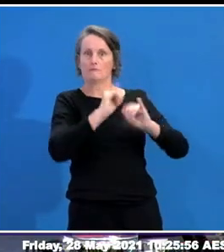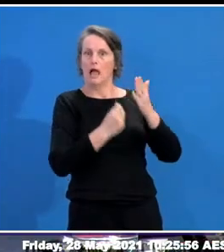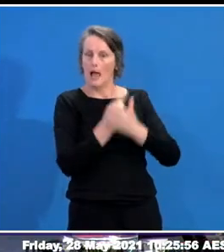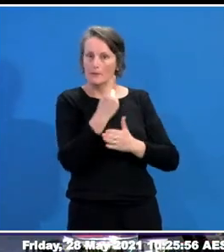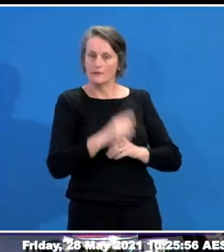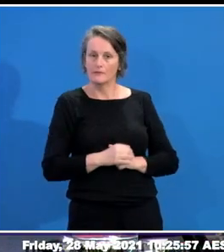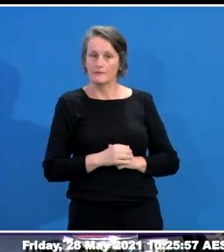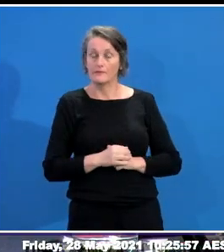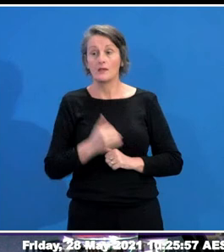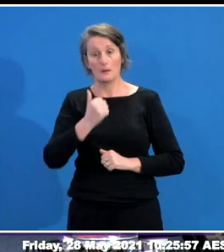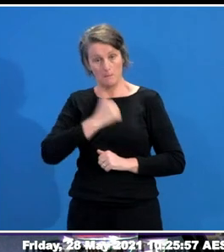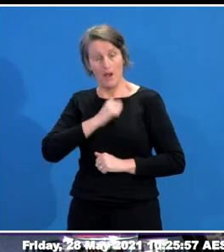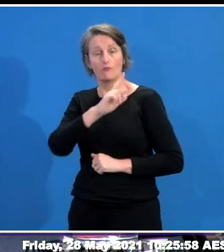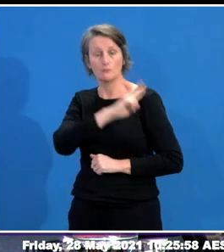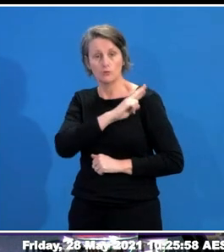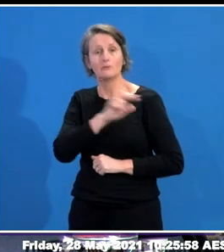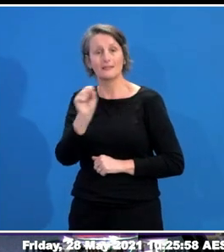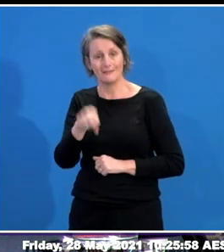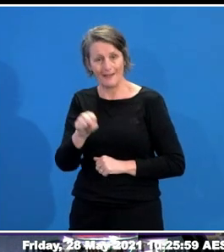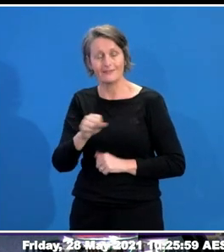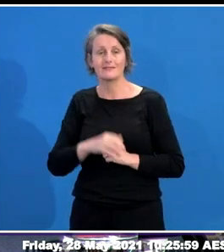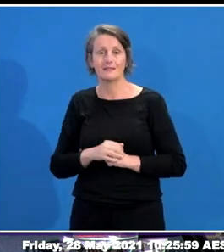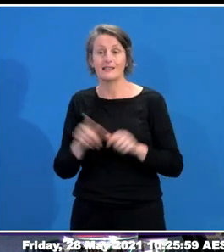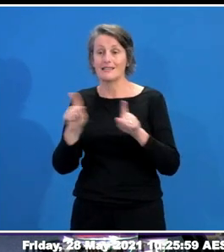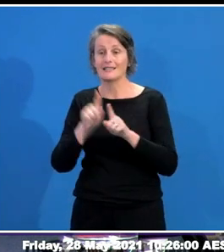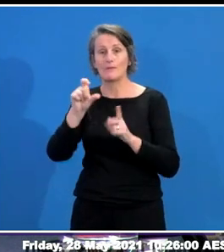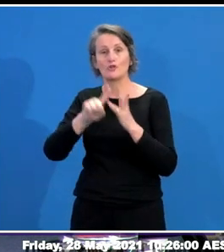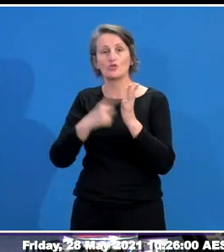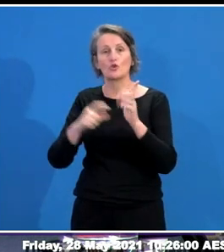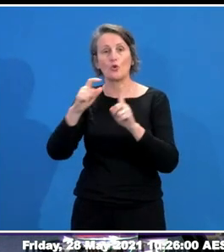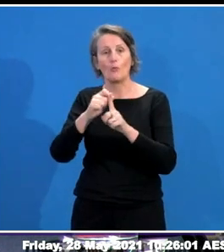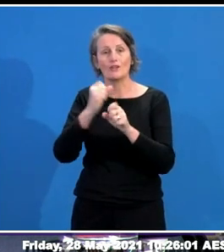My responsibility, and also our corporate General Manager of Corporate.